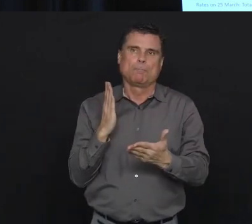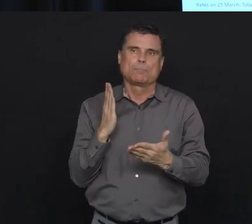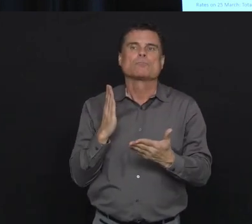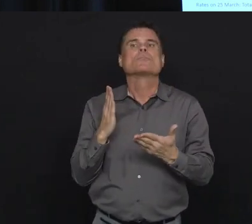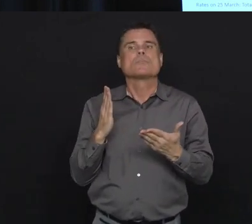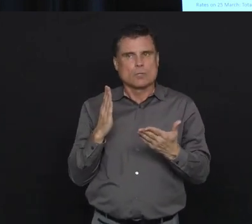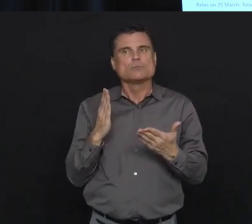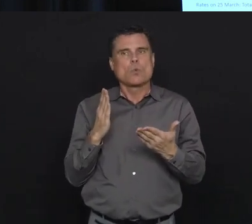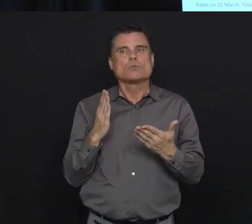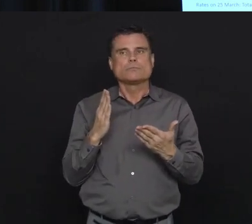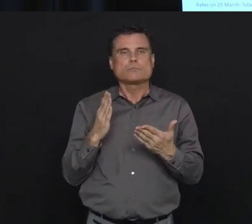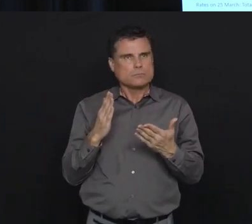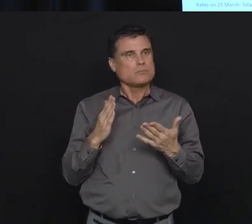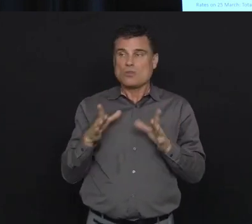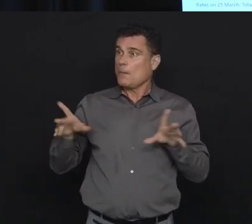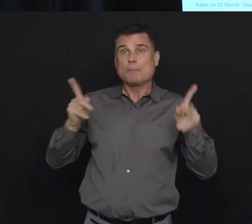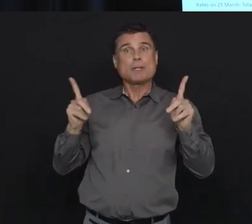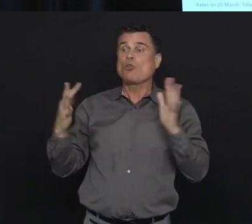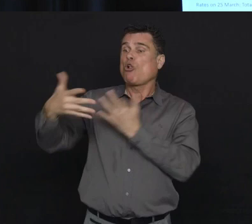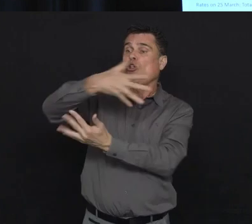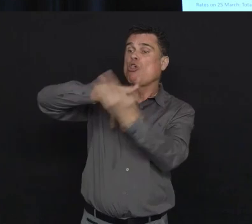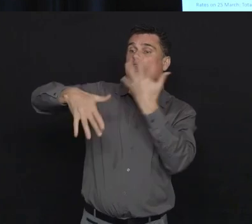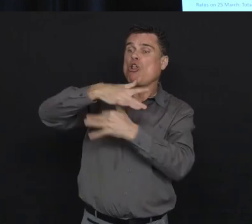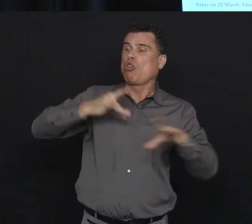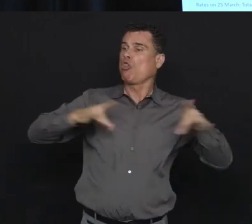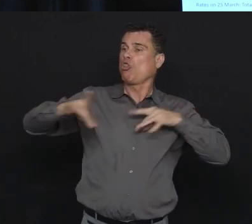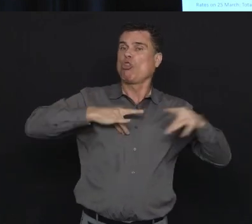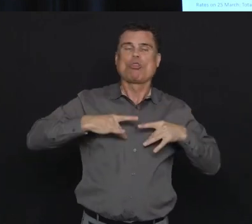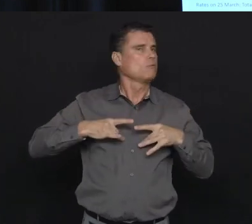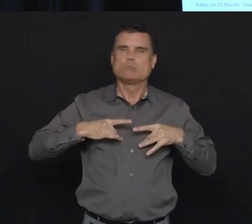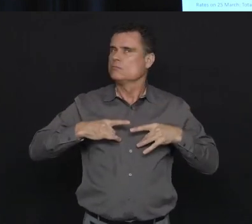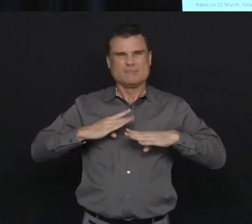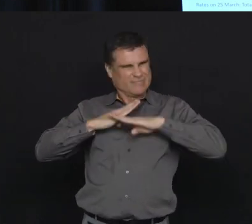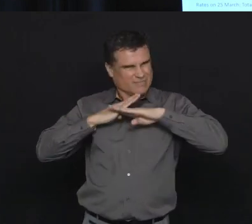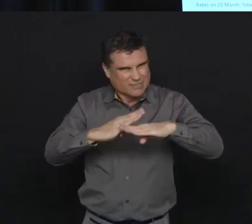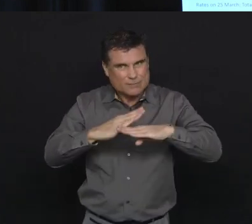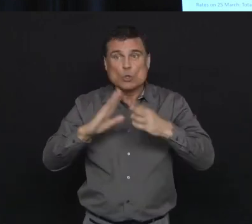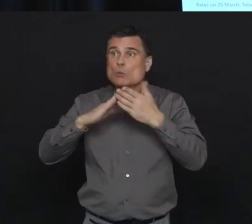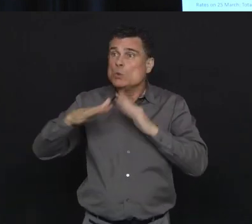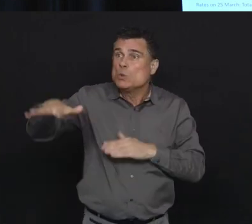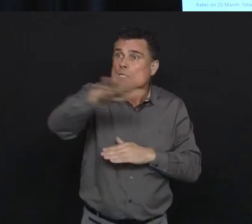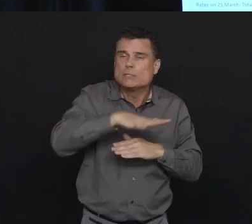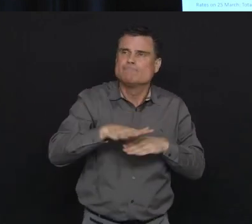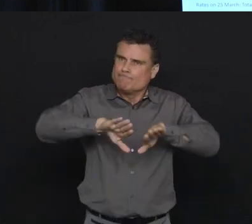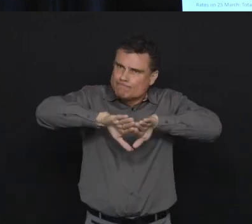in all of the settings in our community for the coming weeks. That's what we will be watching going forward.